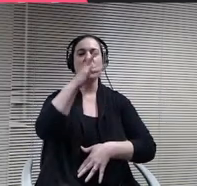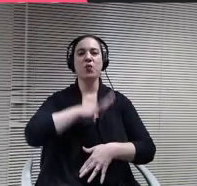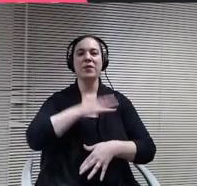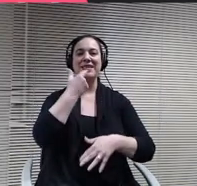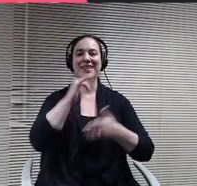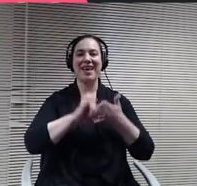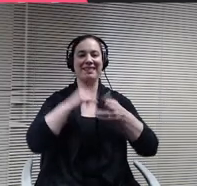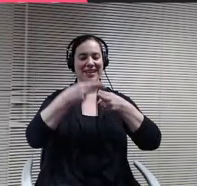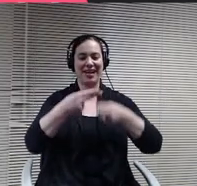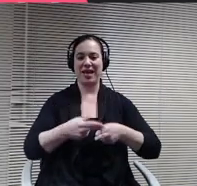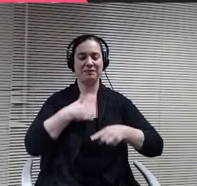I.